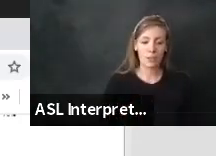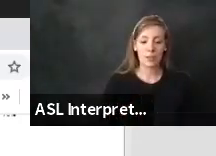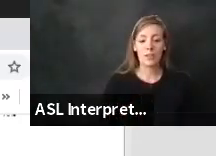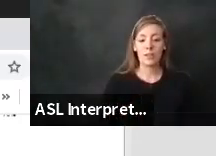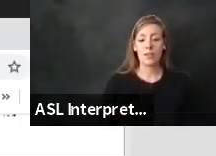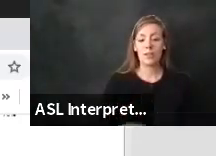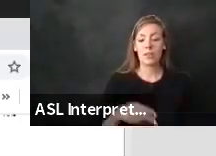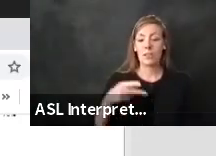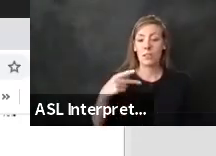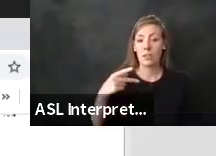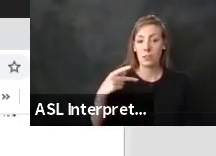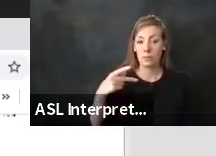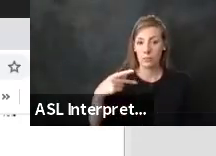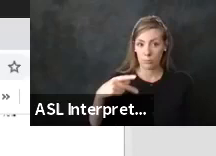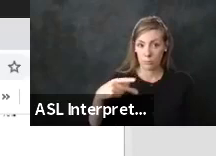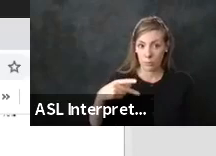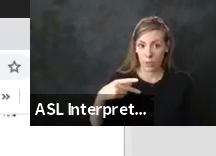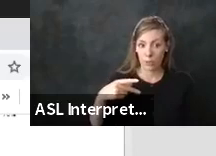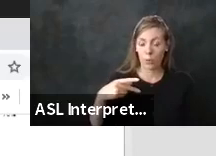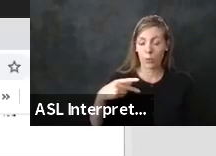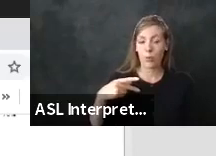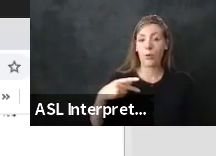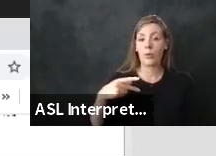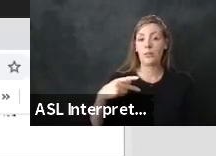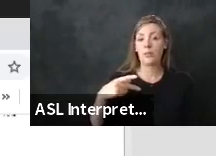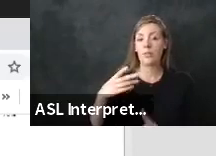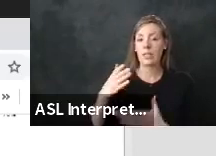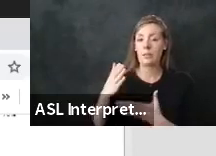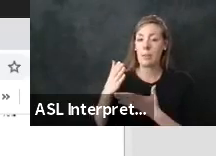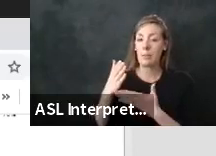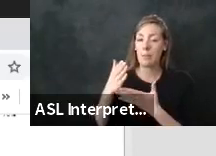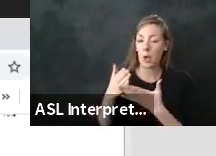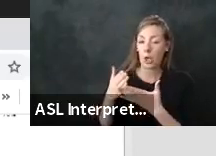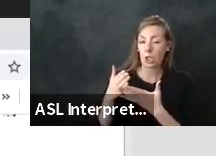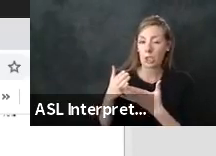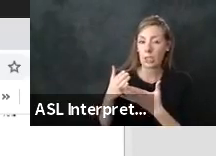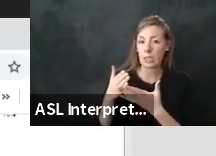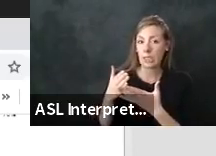proportion has been at least partially vaccinated. Green indicates